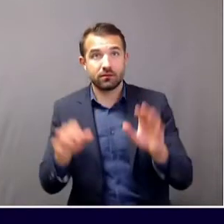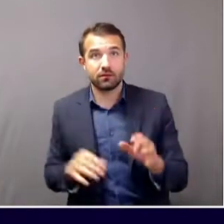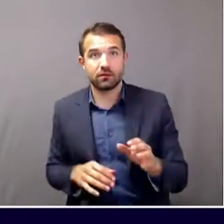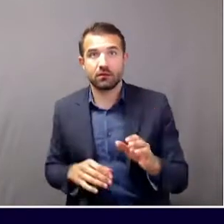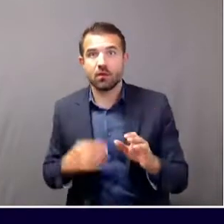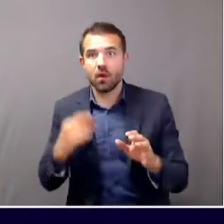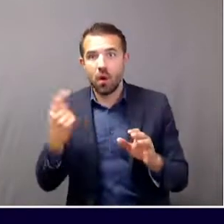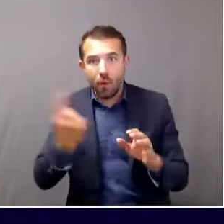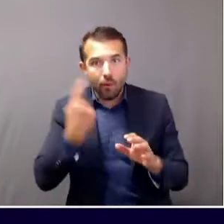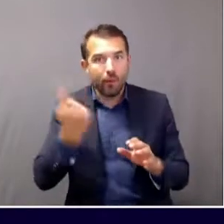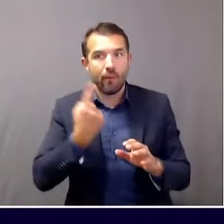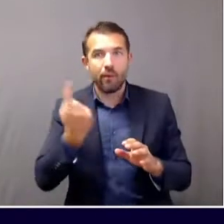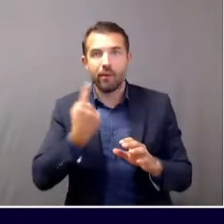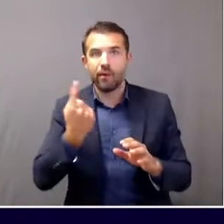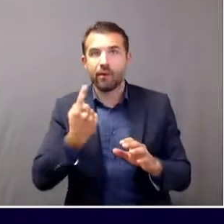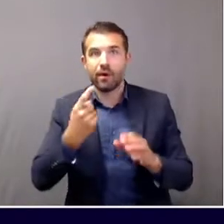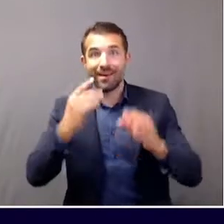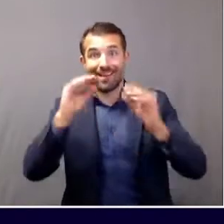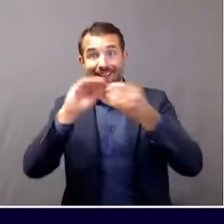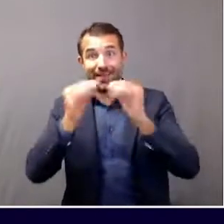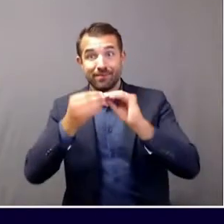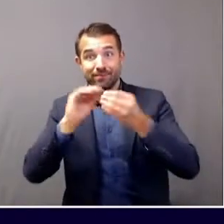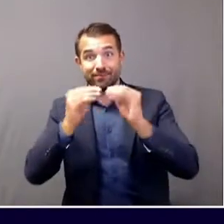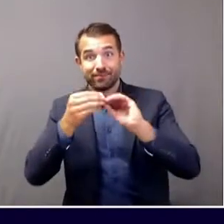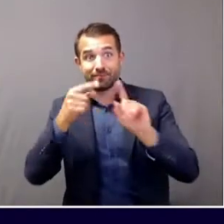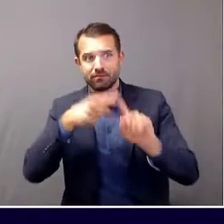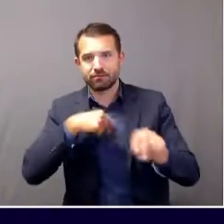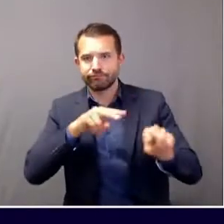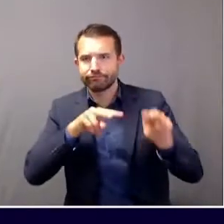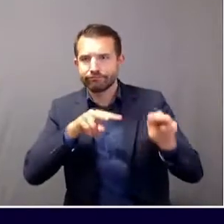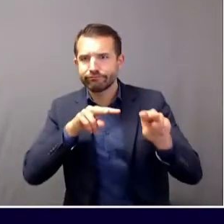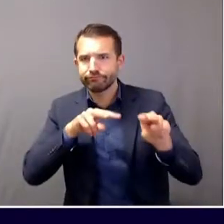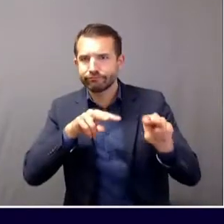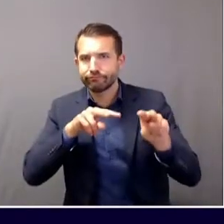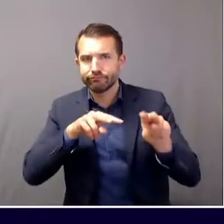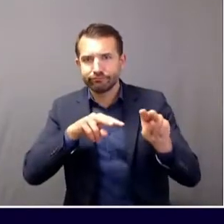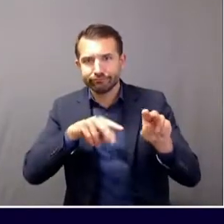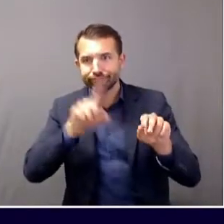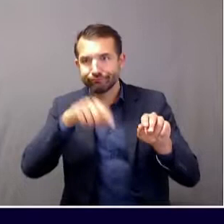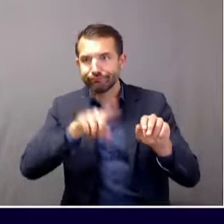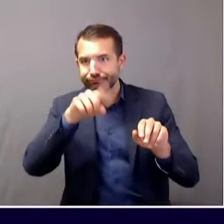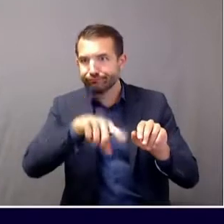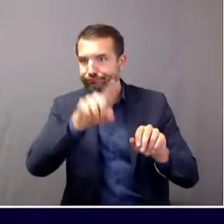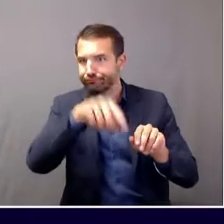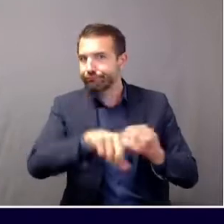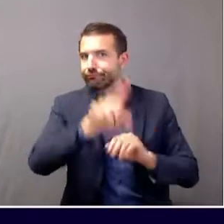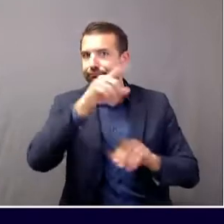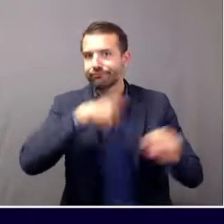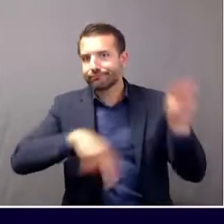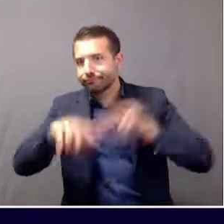those other states some of the increases that I've noted are